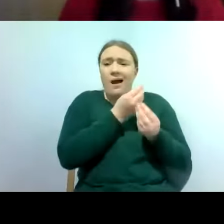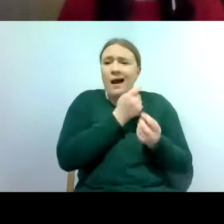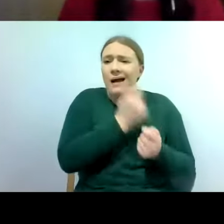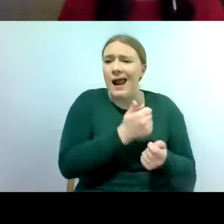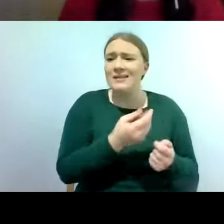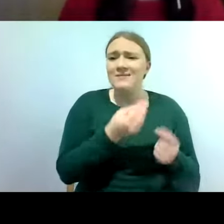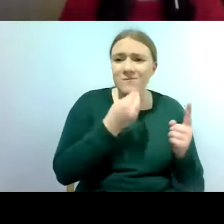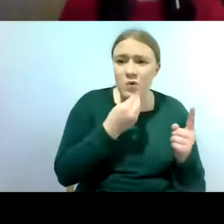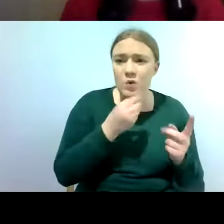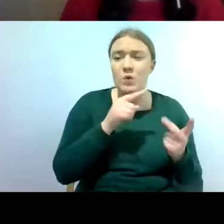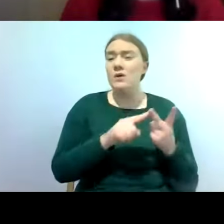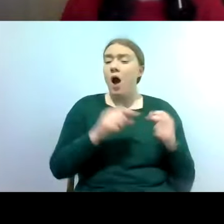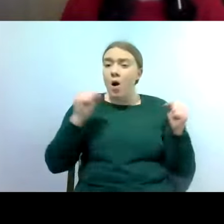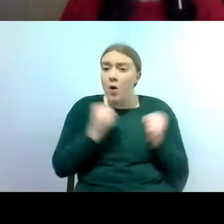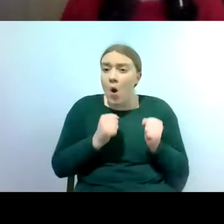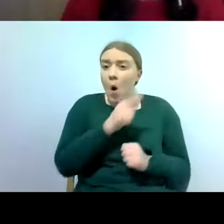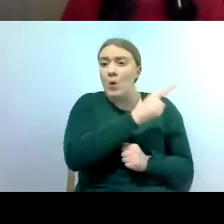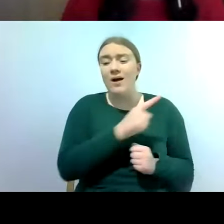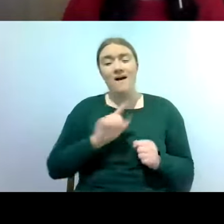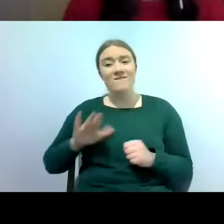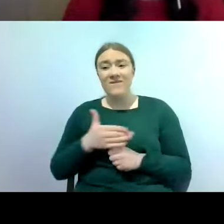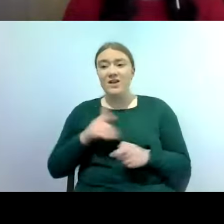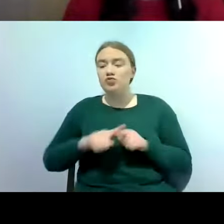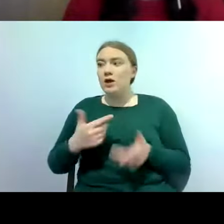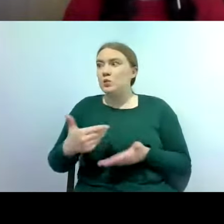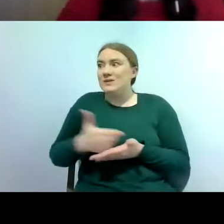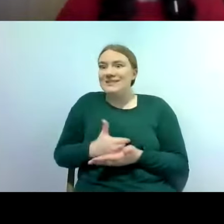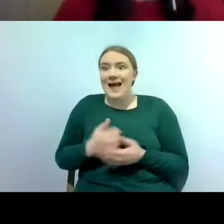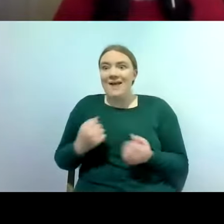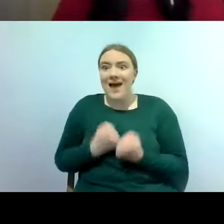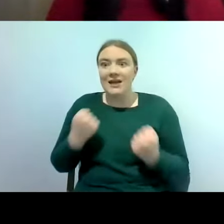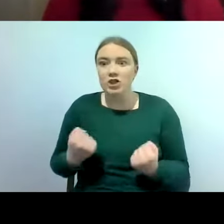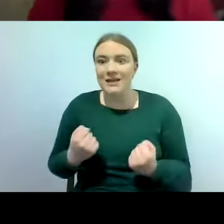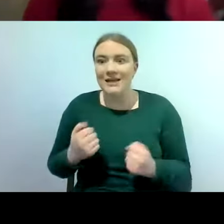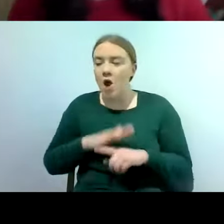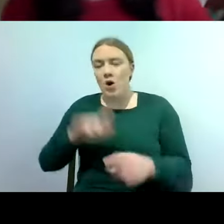so fish are trying to save energy as opposed to deciding to travel upstream in the flow